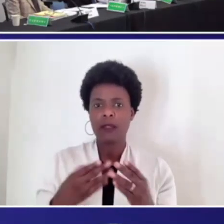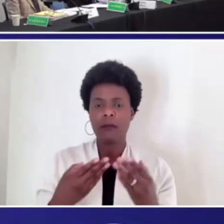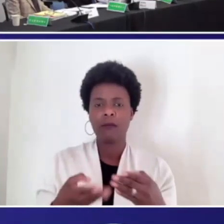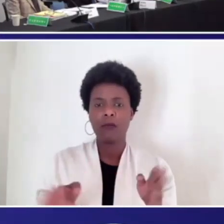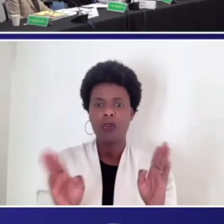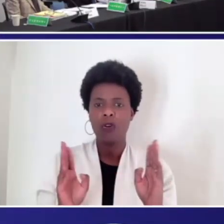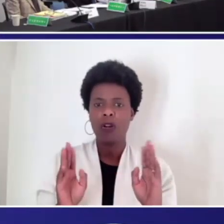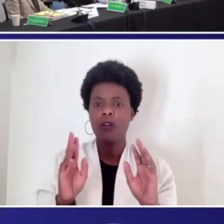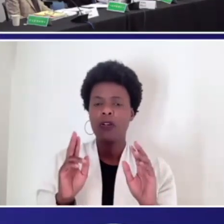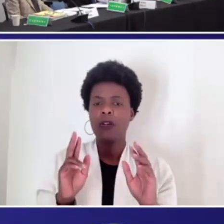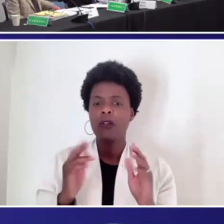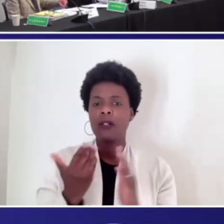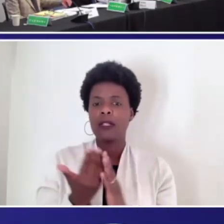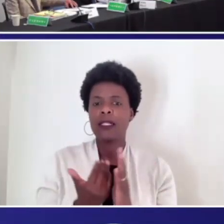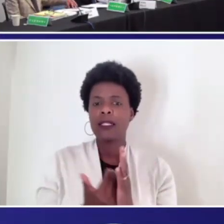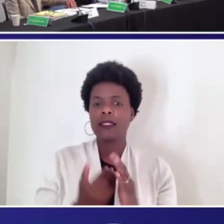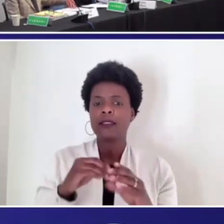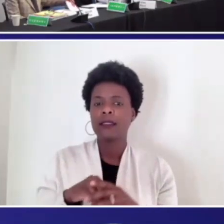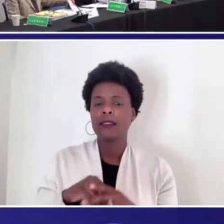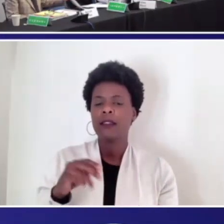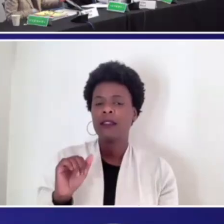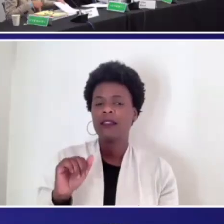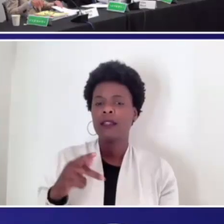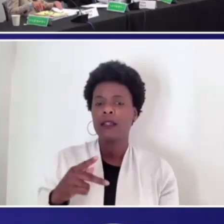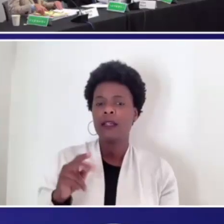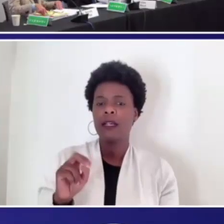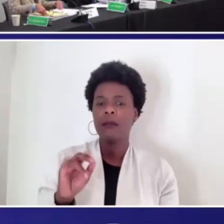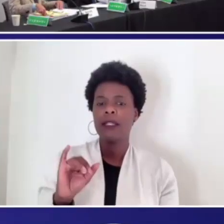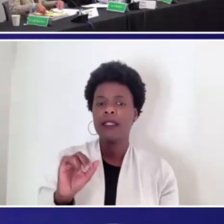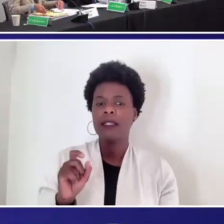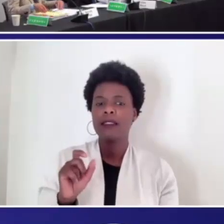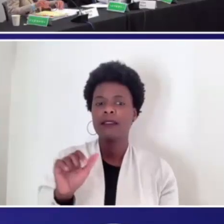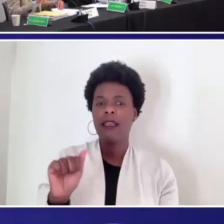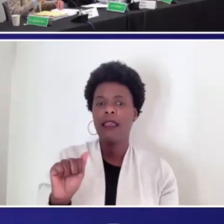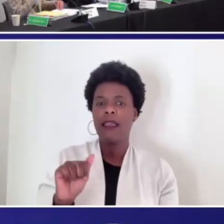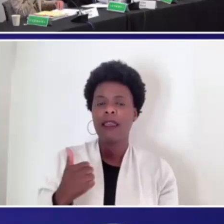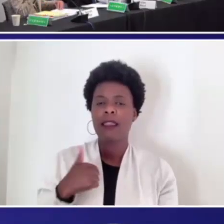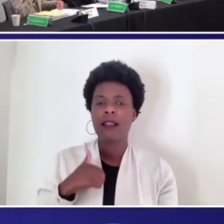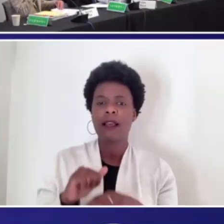proposal that I sent on -- between -- after the first session,